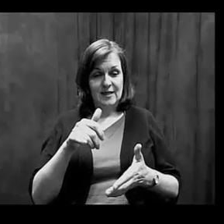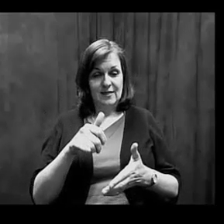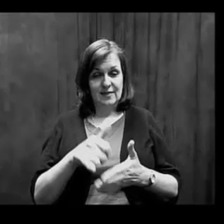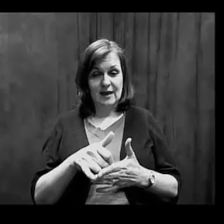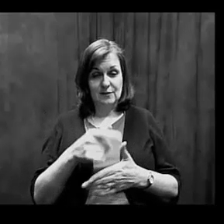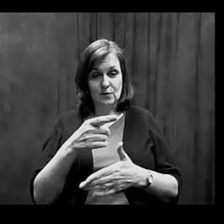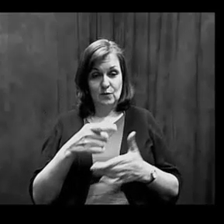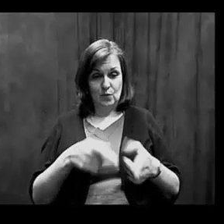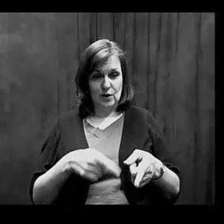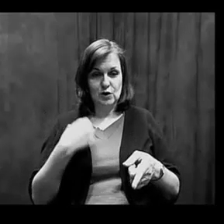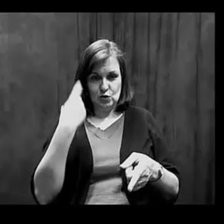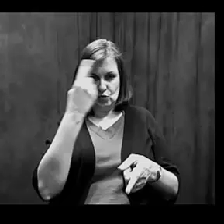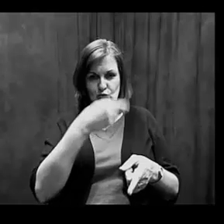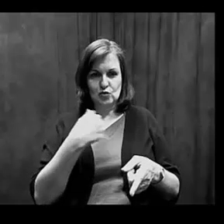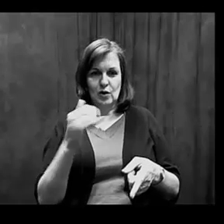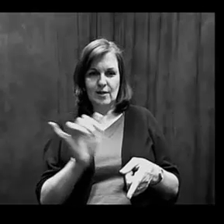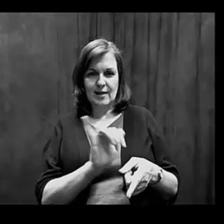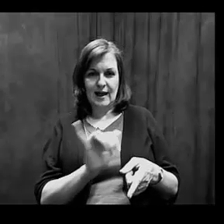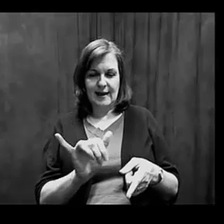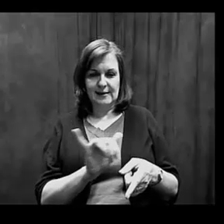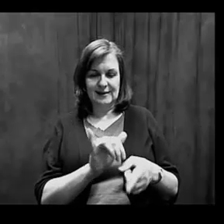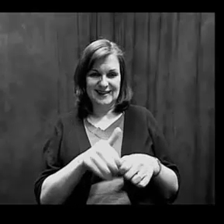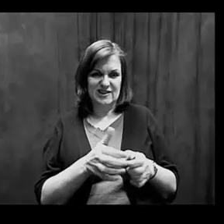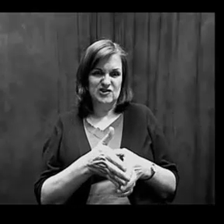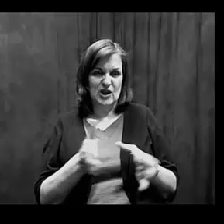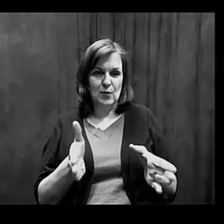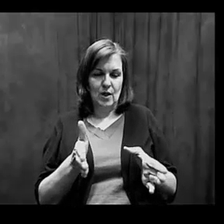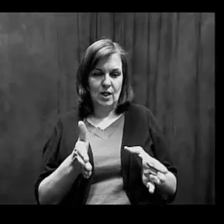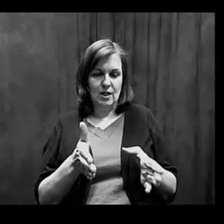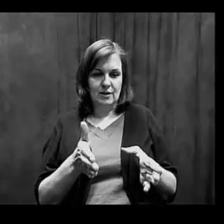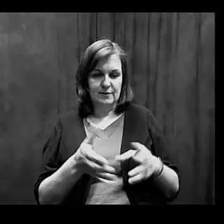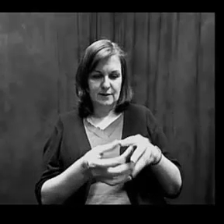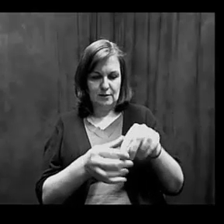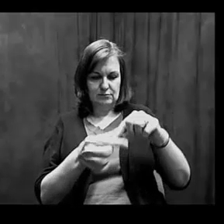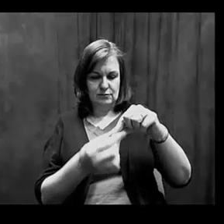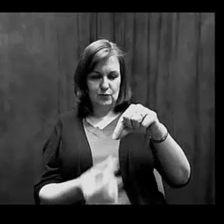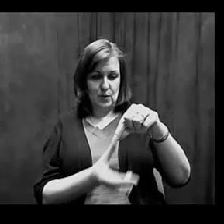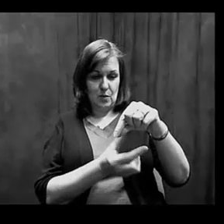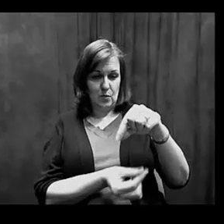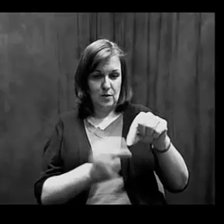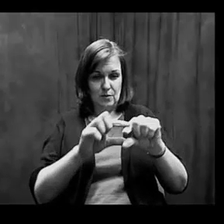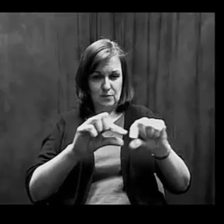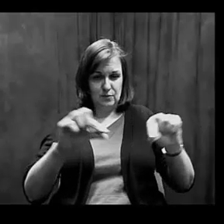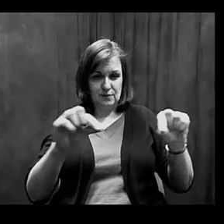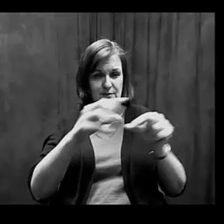actually what you do look like in a general sense to start out --- what is apoptosis?